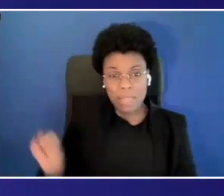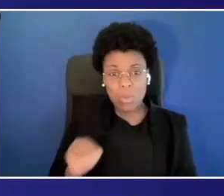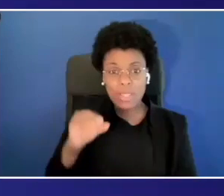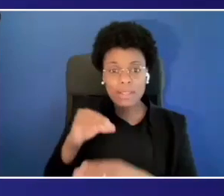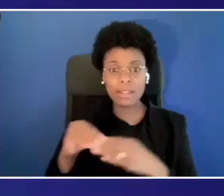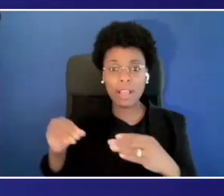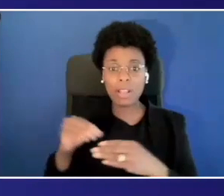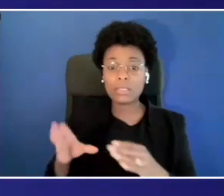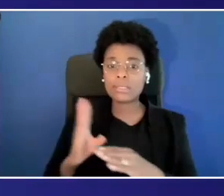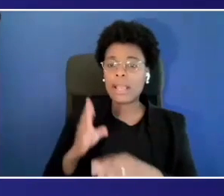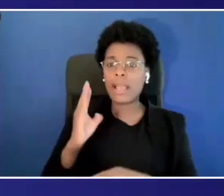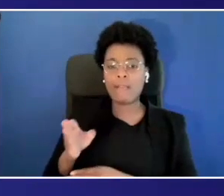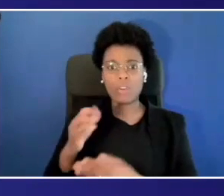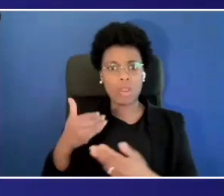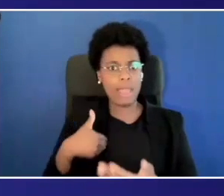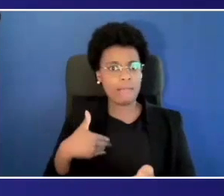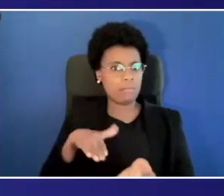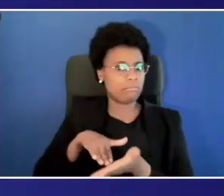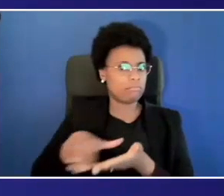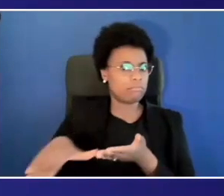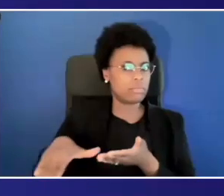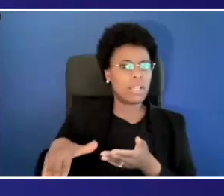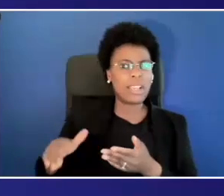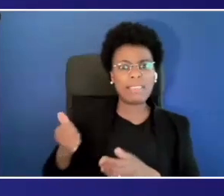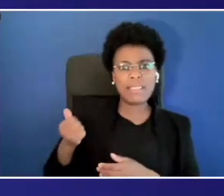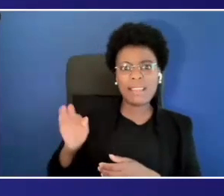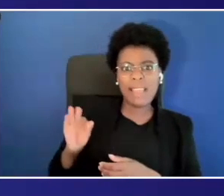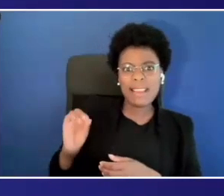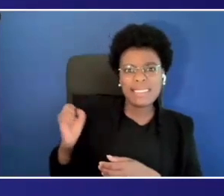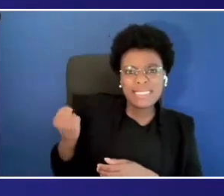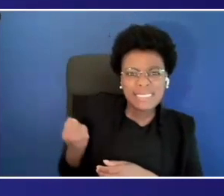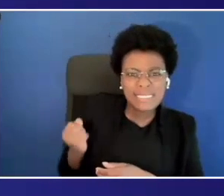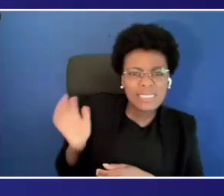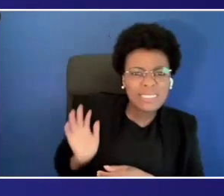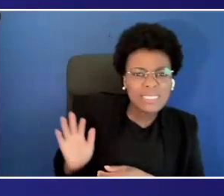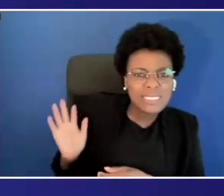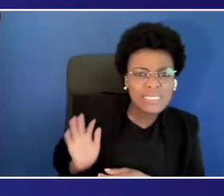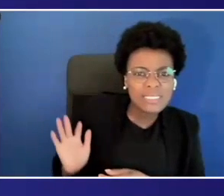School should have penalties much like fell lenders do when they fail to perform due diligence on Perkins loans.